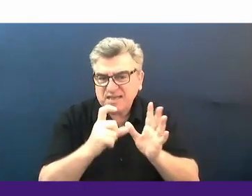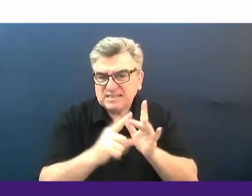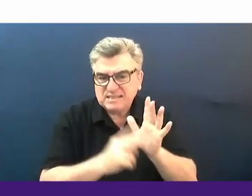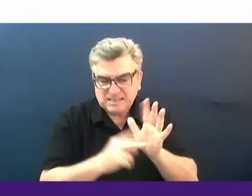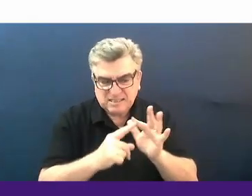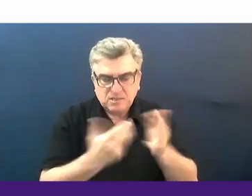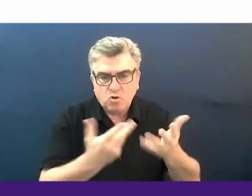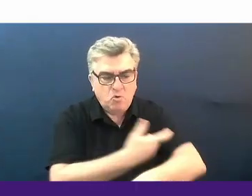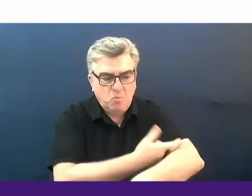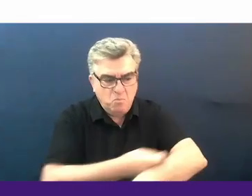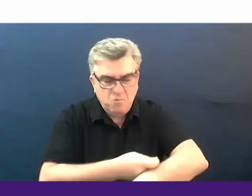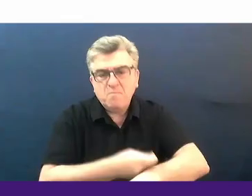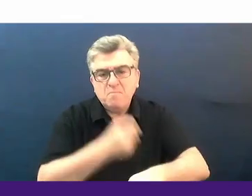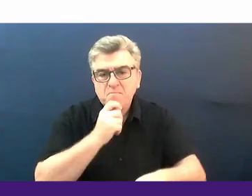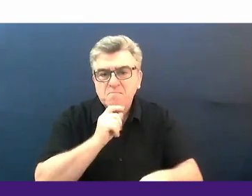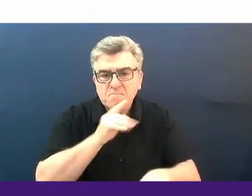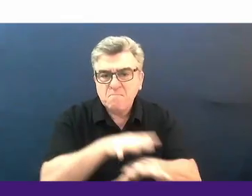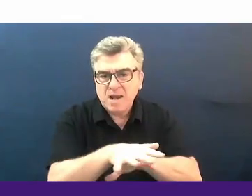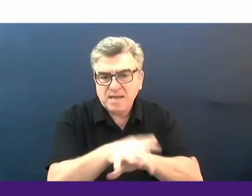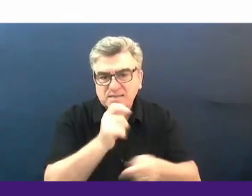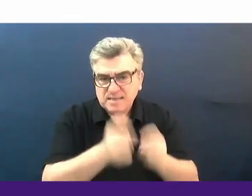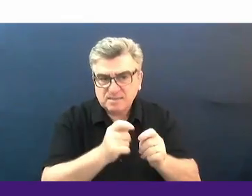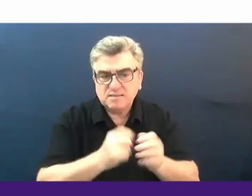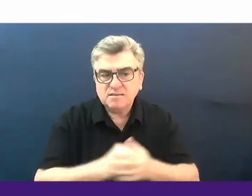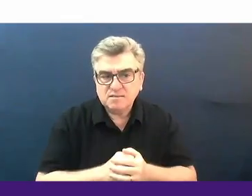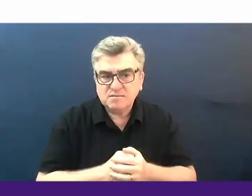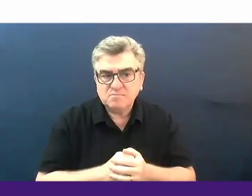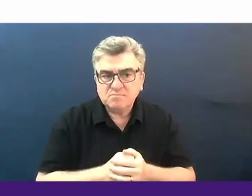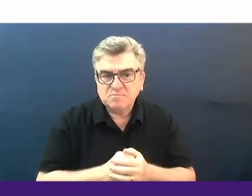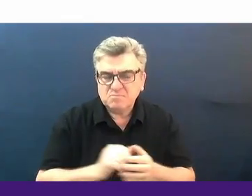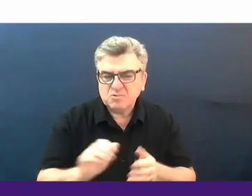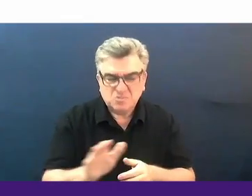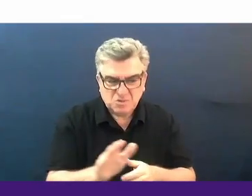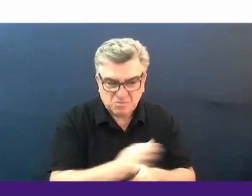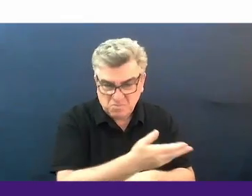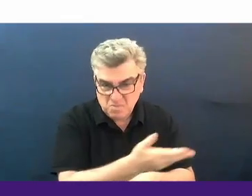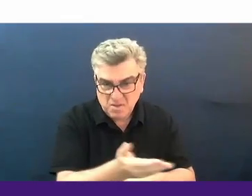to theatre, but the remainder of patients were actually sedated in an outpatient setting, which